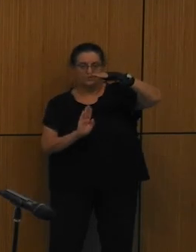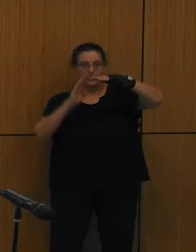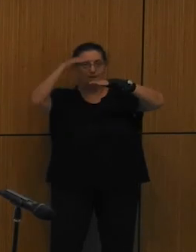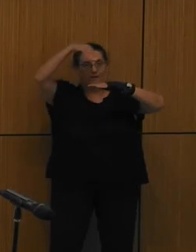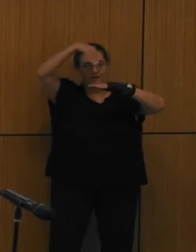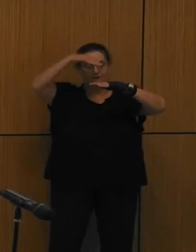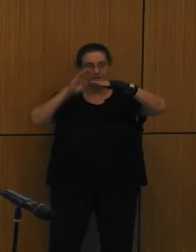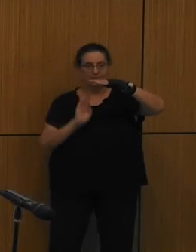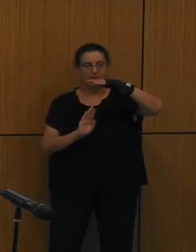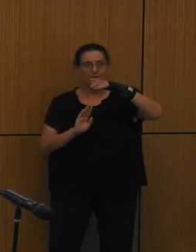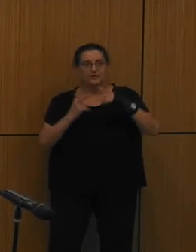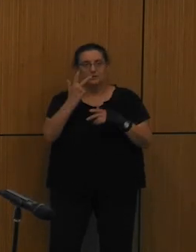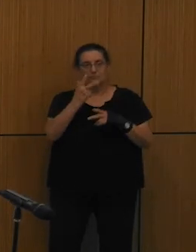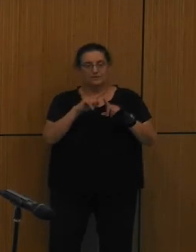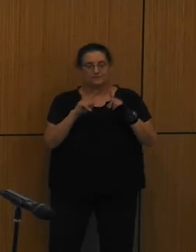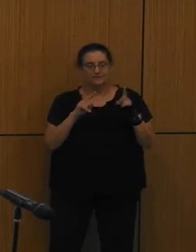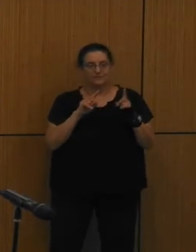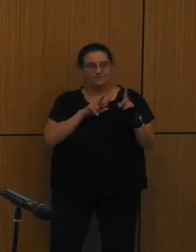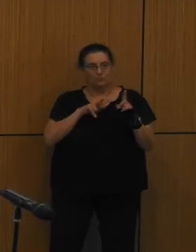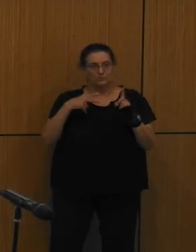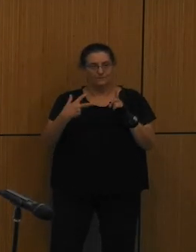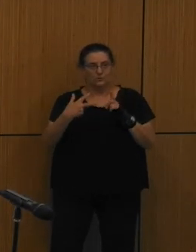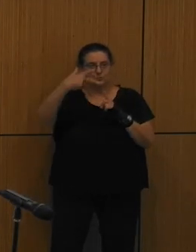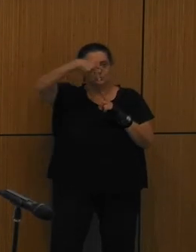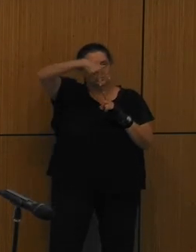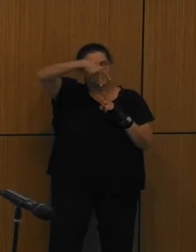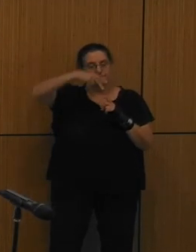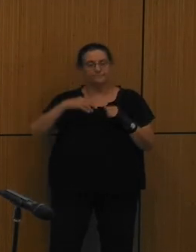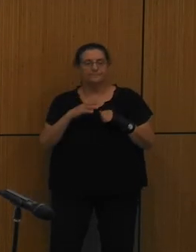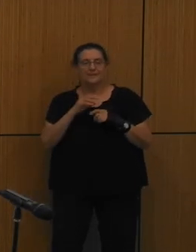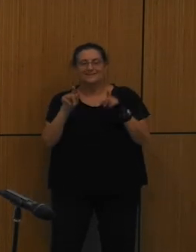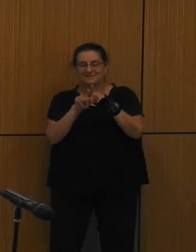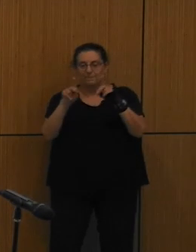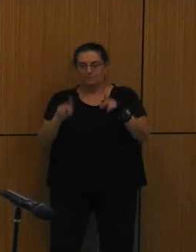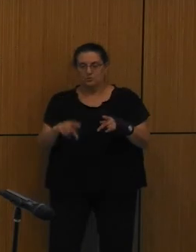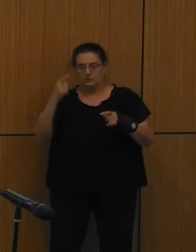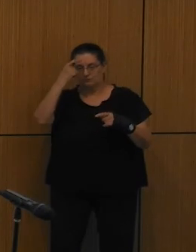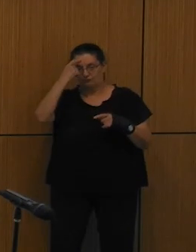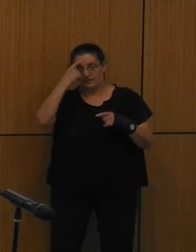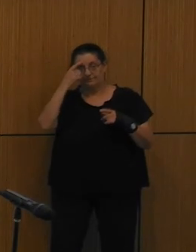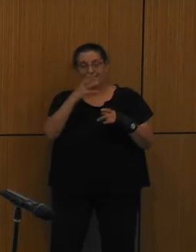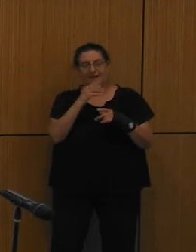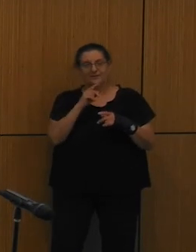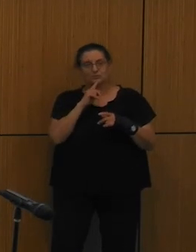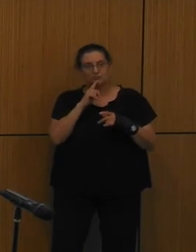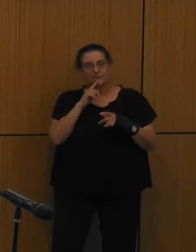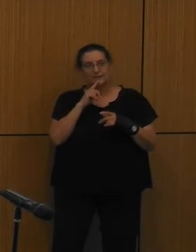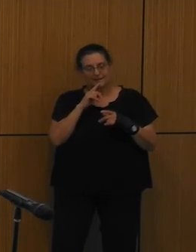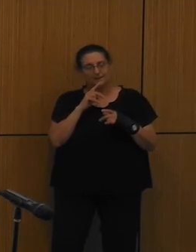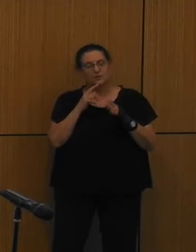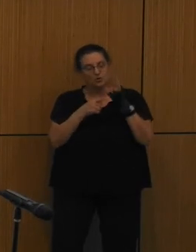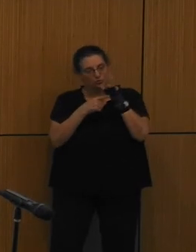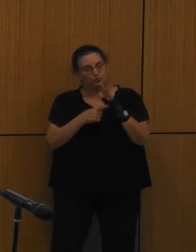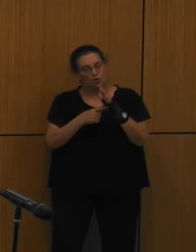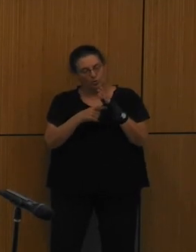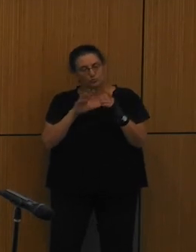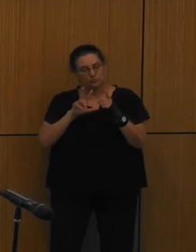So three different views of the same person's brain. And this is a very, meaningful experience to get to see your own brain.